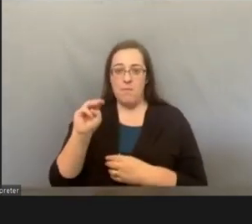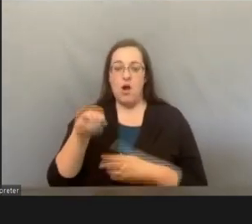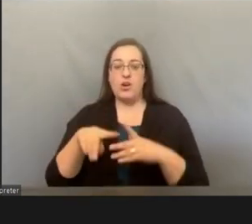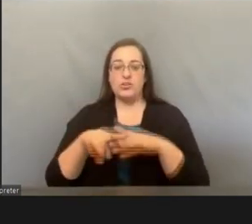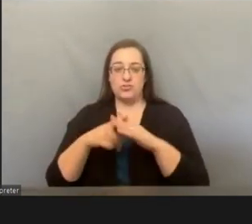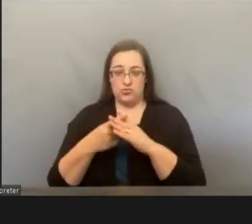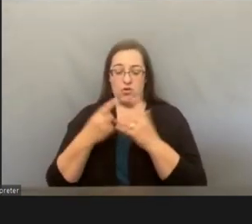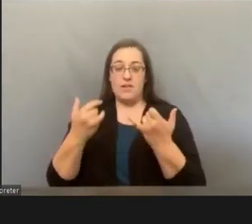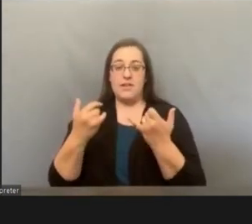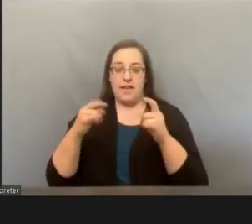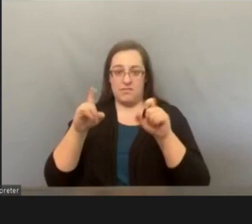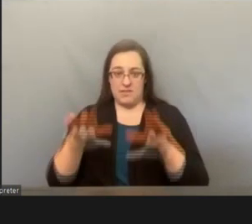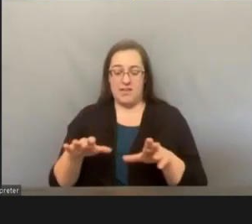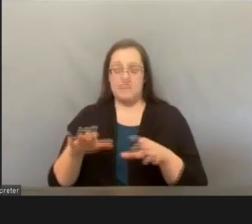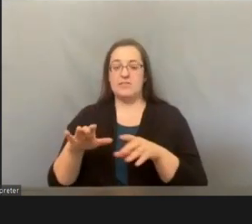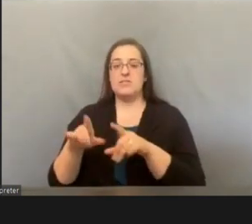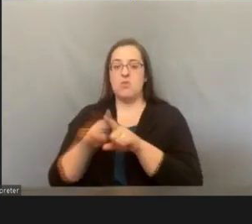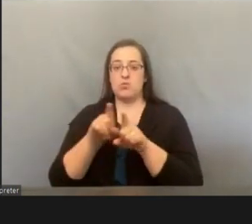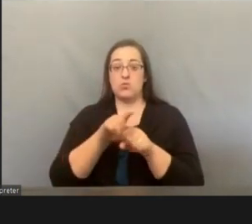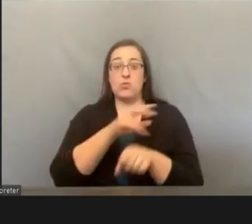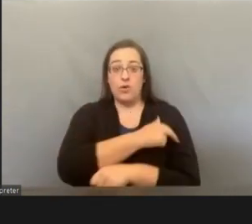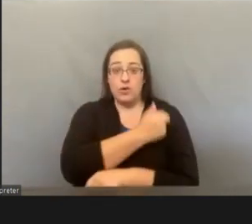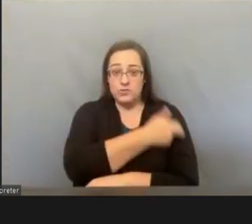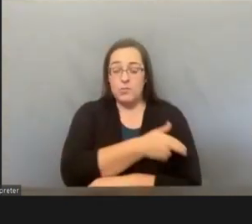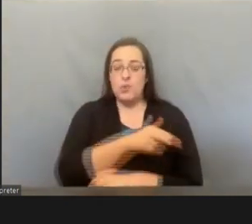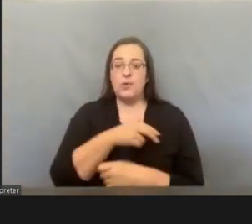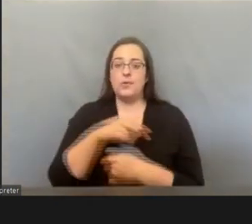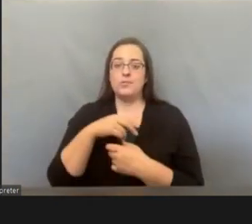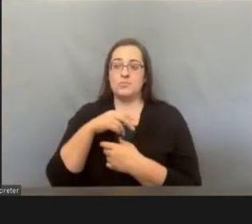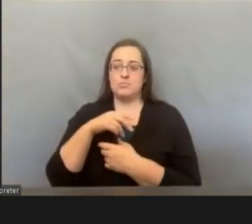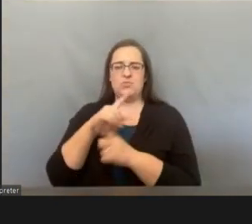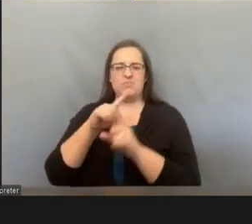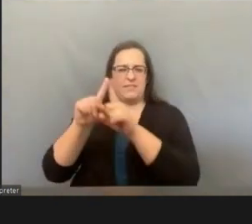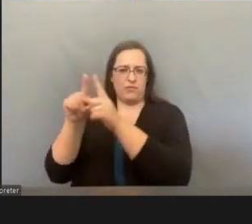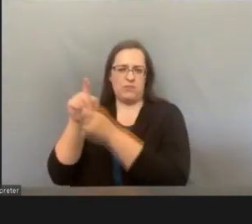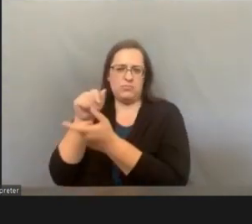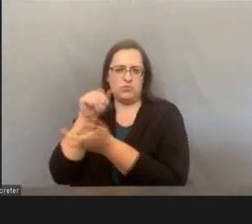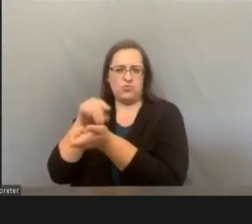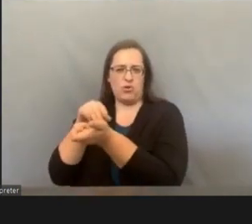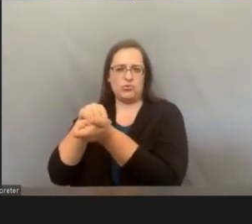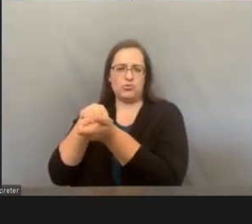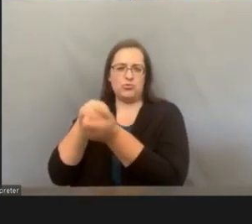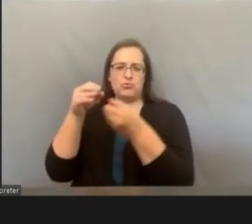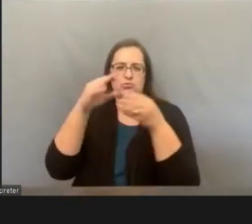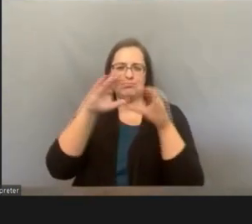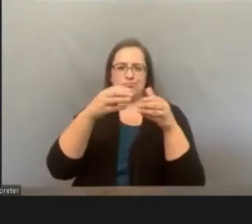AND SO, THERE'S LOTS OF DIFFERENT OPPORTUNITIES FOR TESTING. THOSE IT AMARILLO PUBLIC HEALTH,